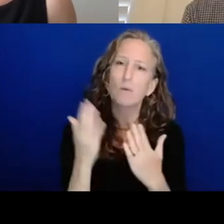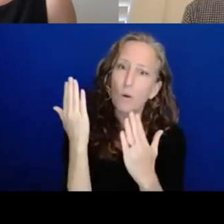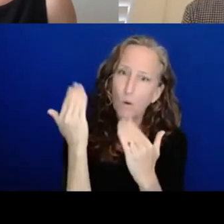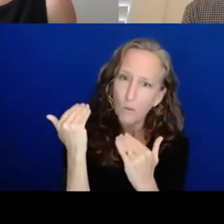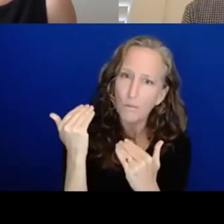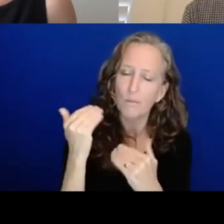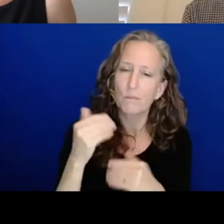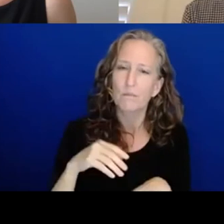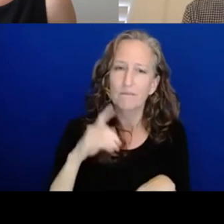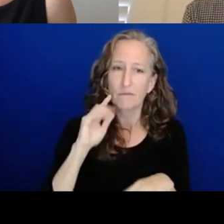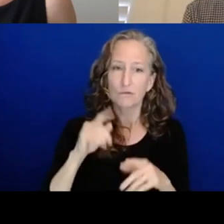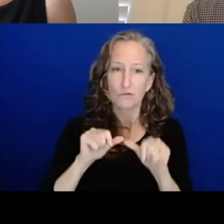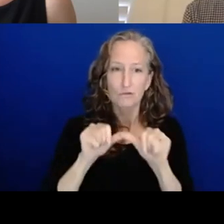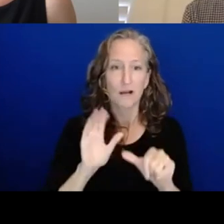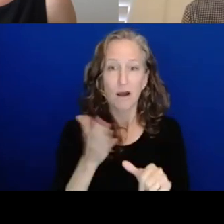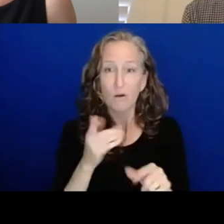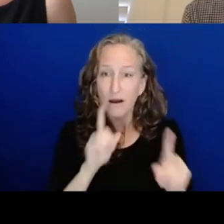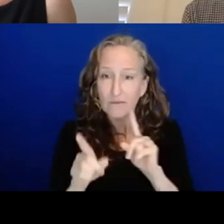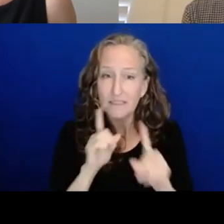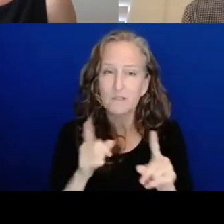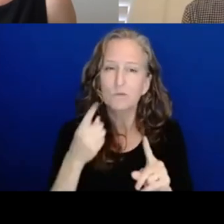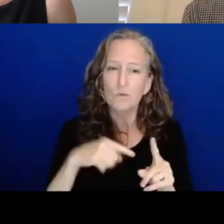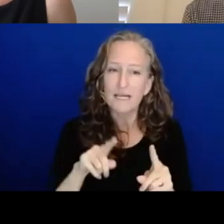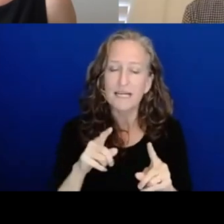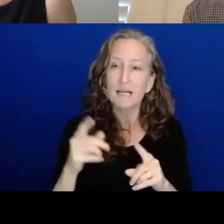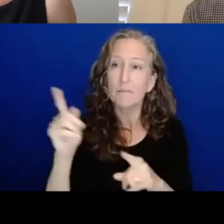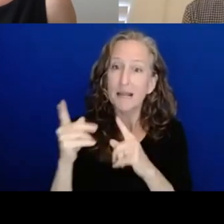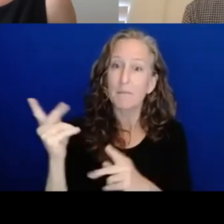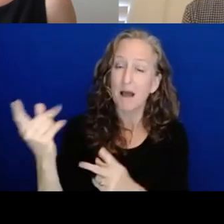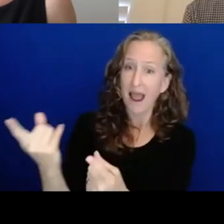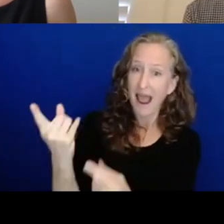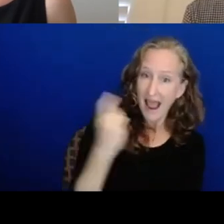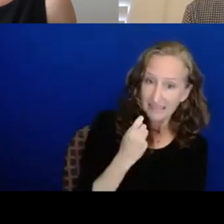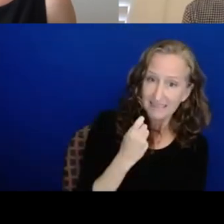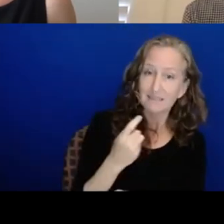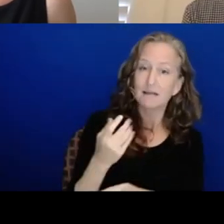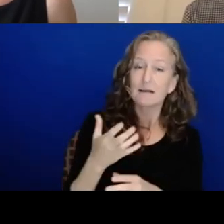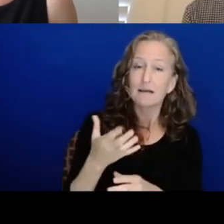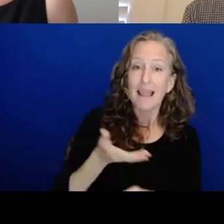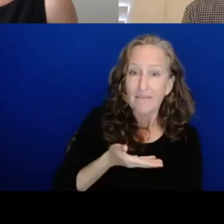this whole conversation is that we are consulted. We are at the table. We are heard. We are